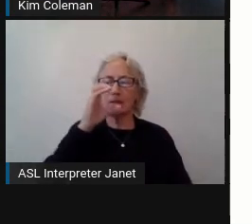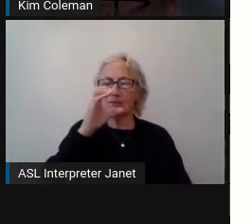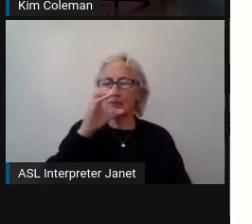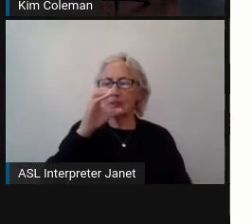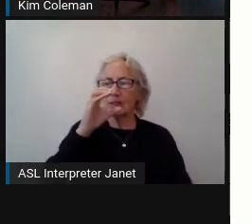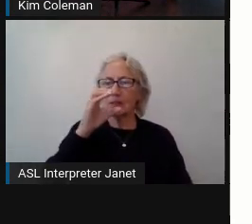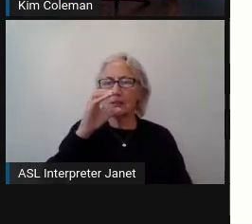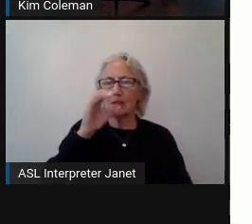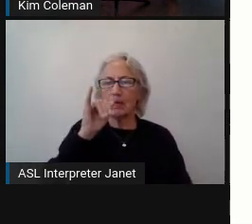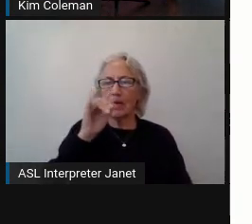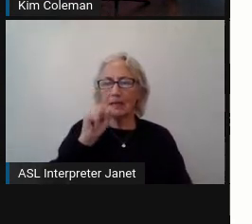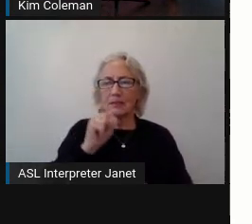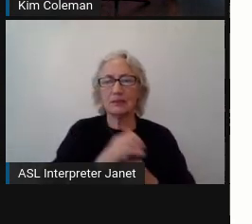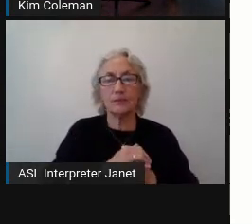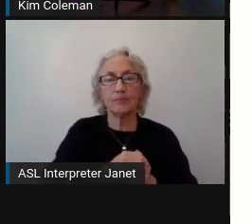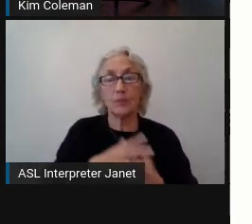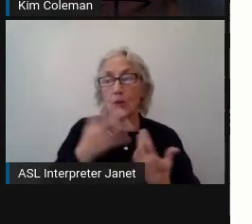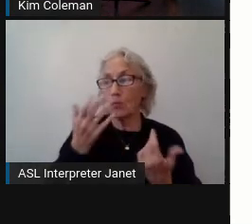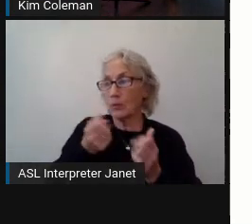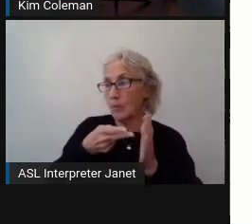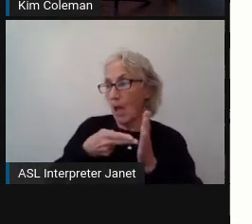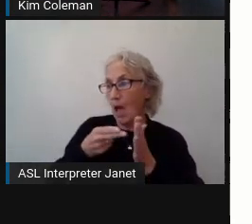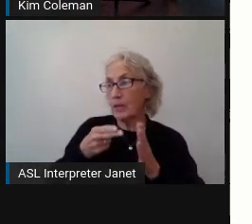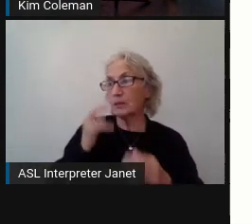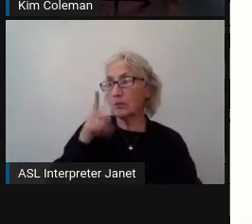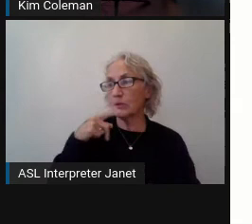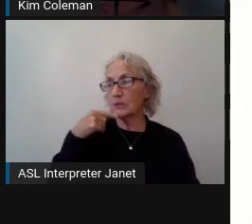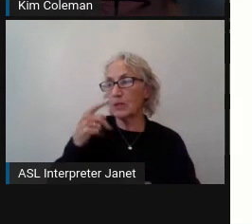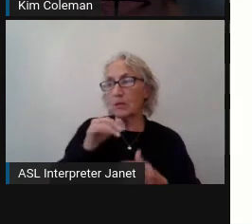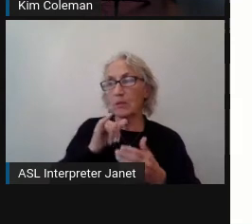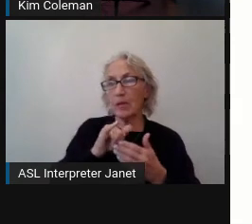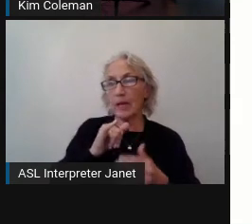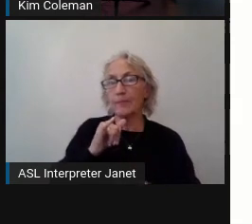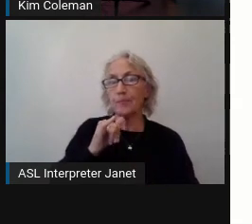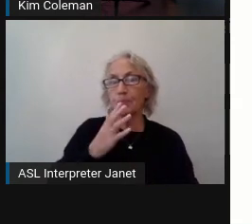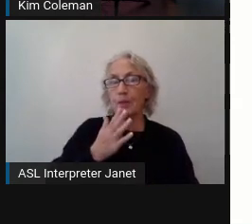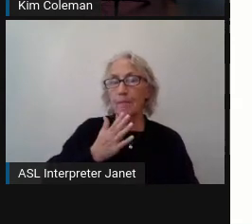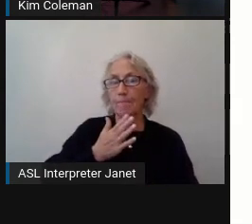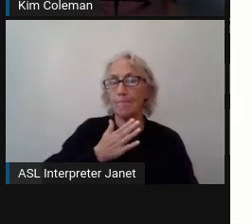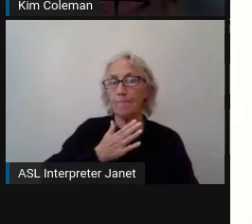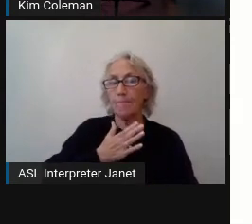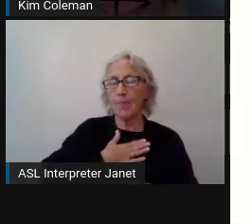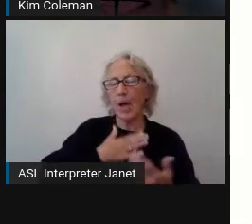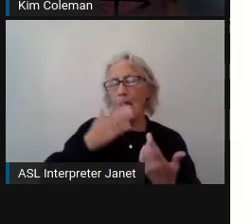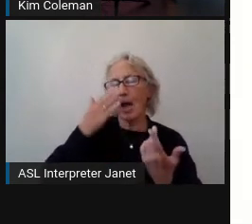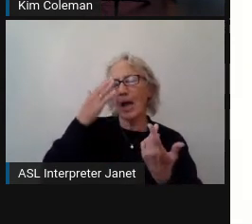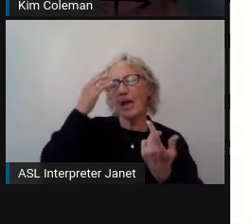Well, to be honest, my impression